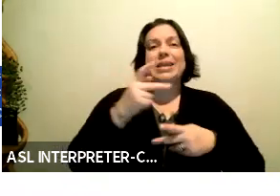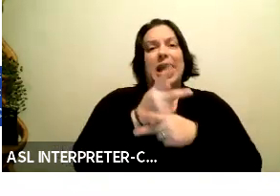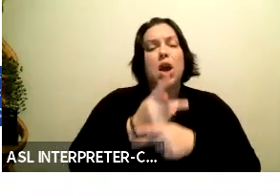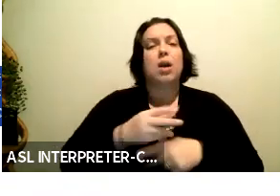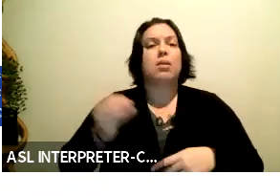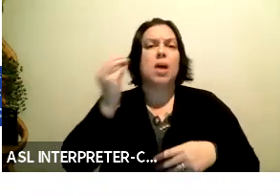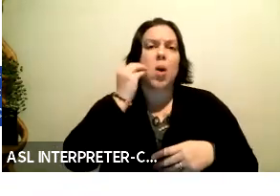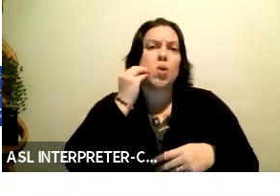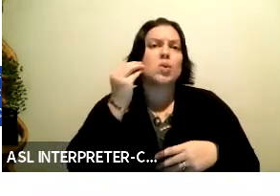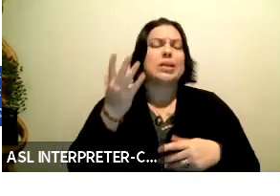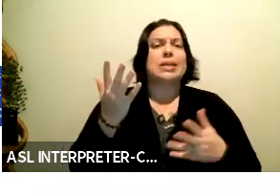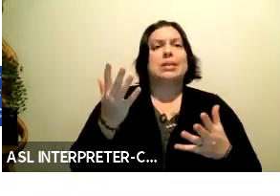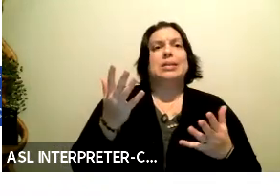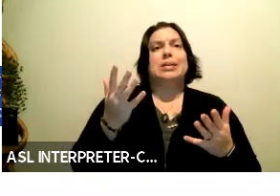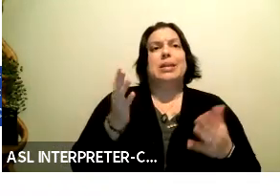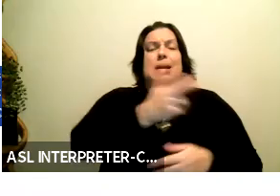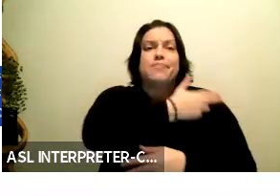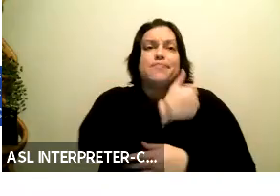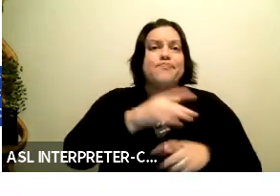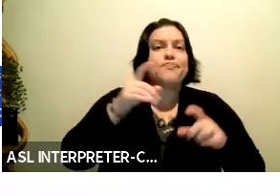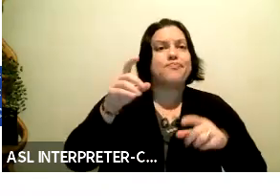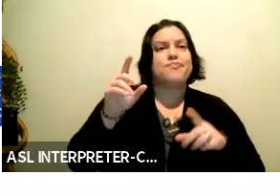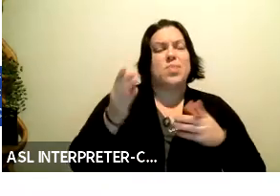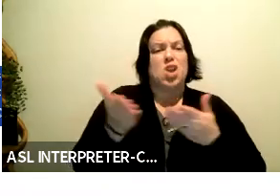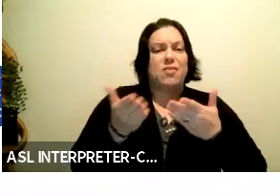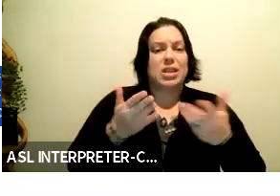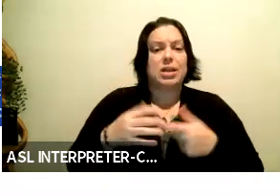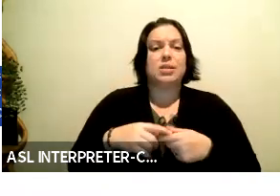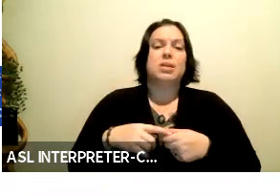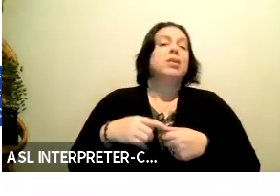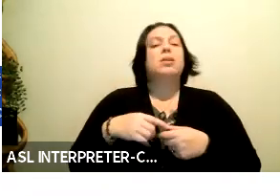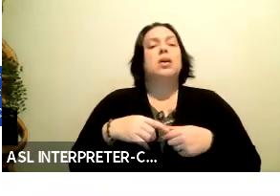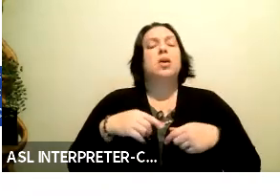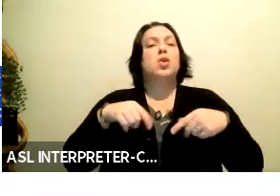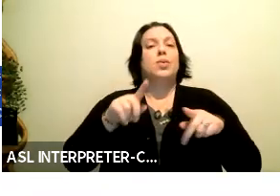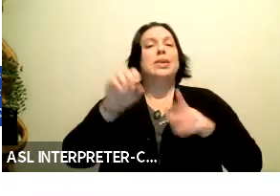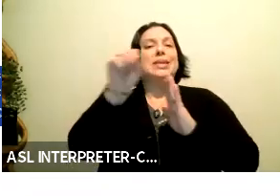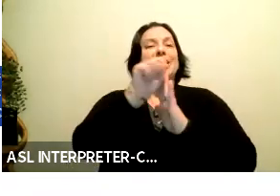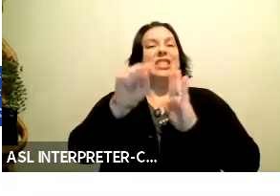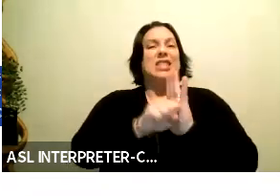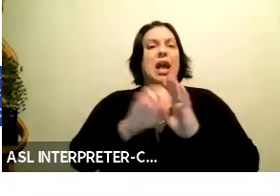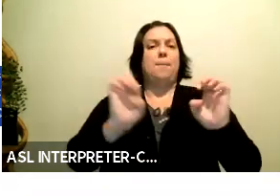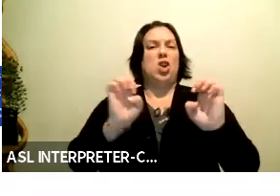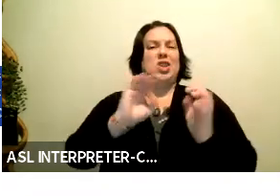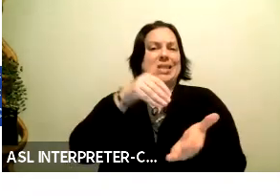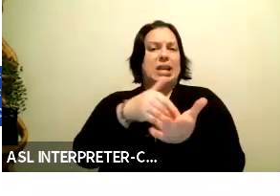services for the state of Colorado in the state Emergency Operations Center and collaborates with